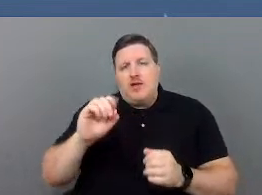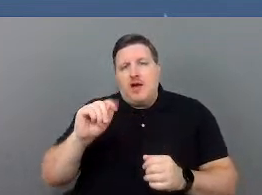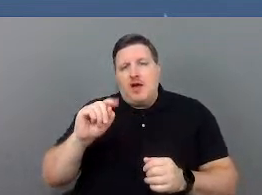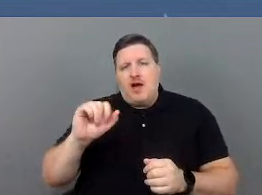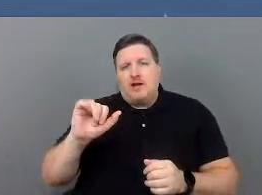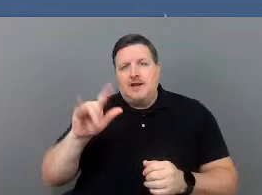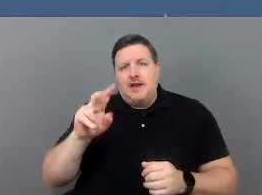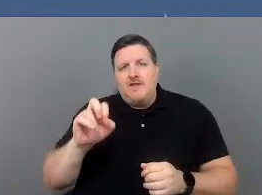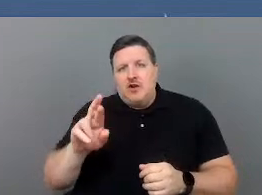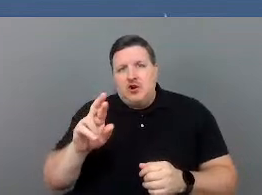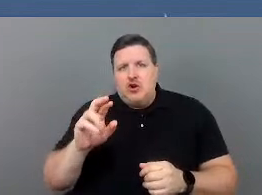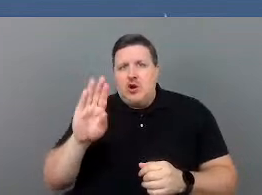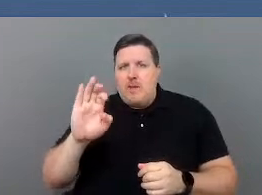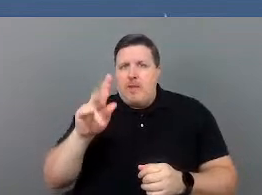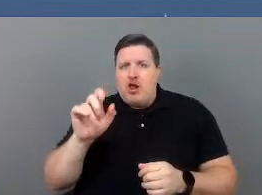COWARD FEELS